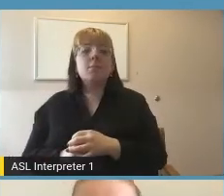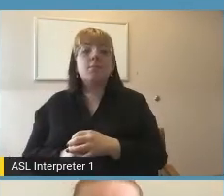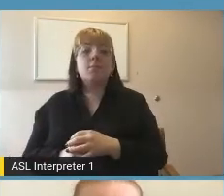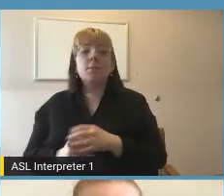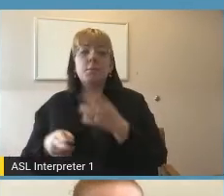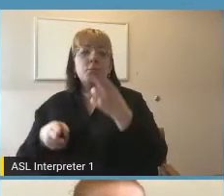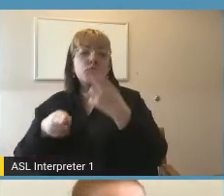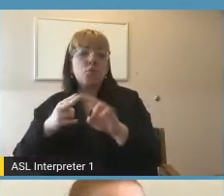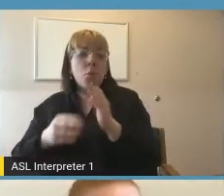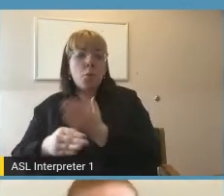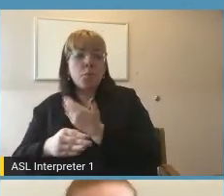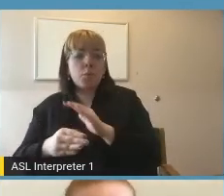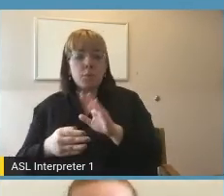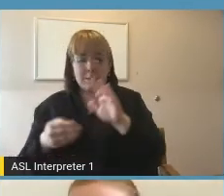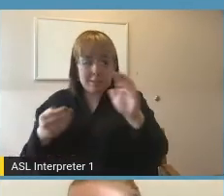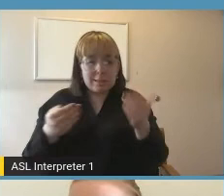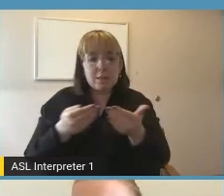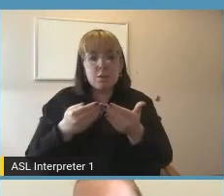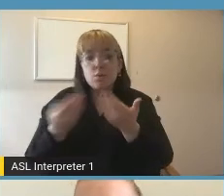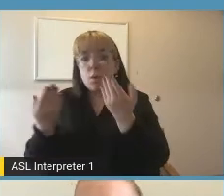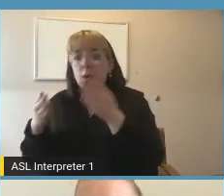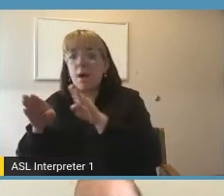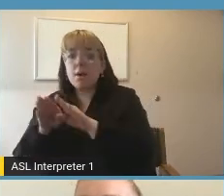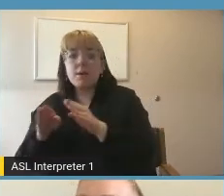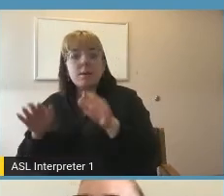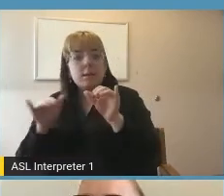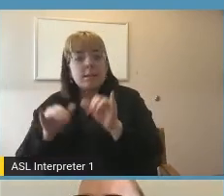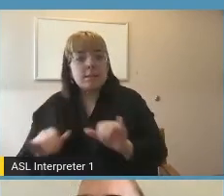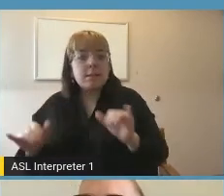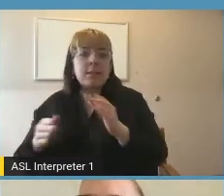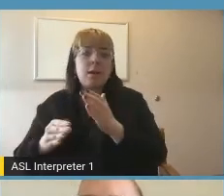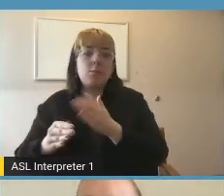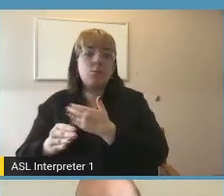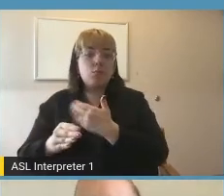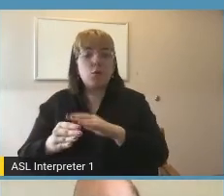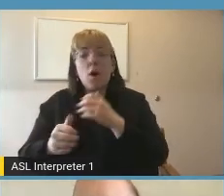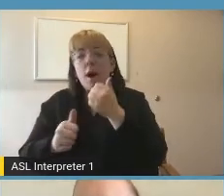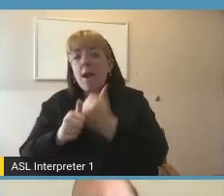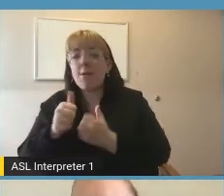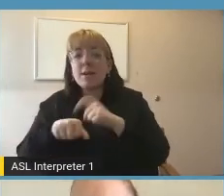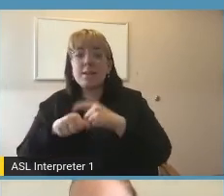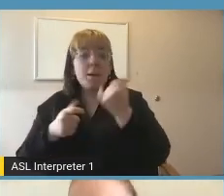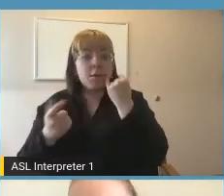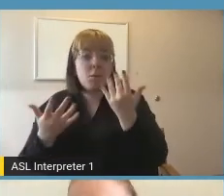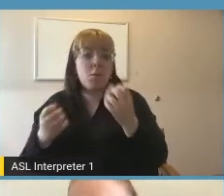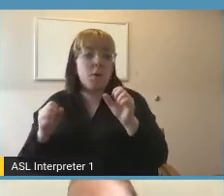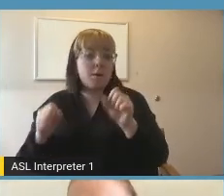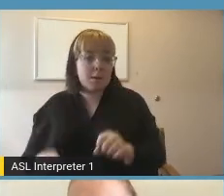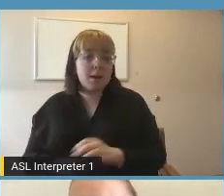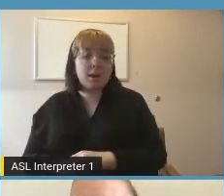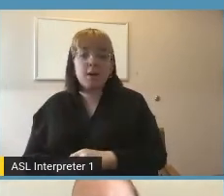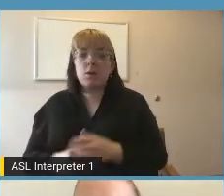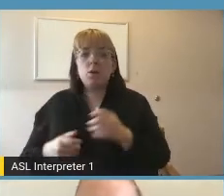it can be the same song every single episode. Something that doesn't overwhelm the music.